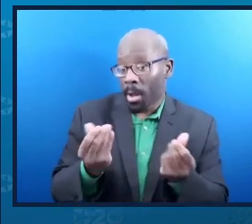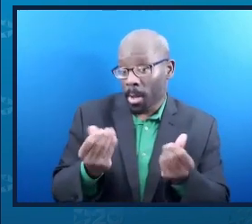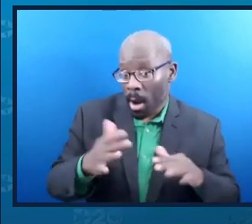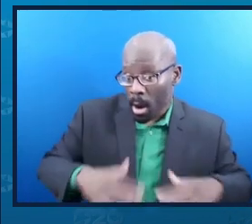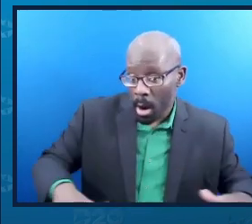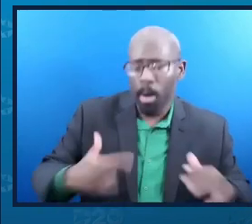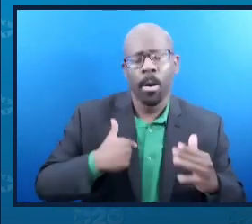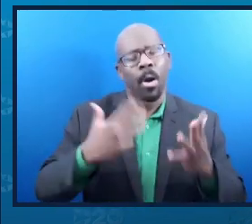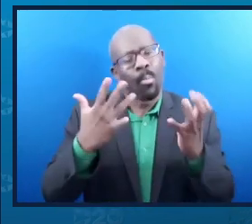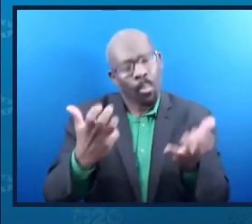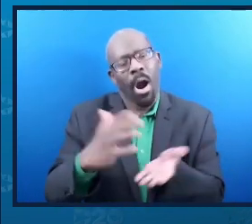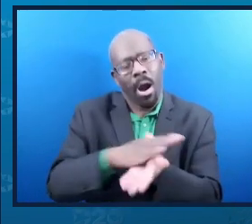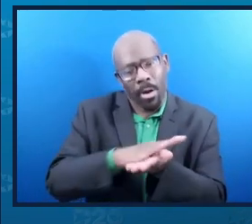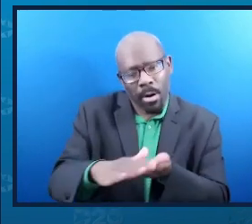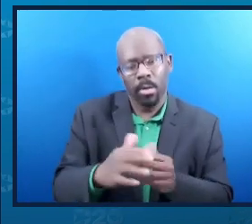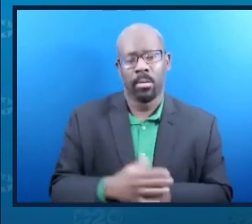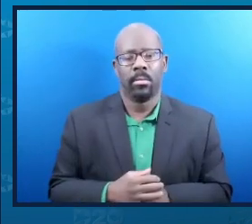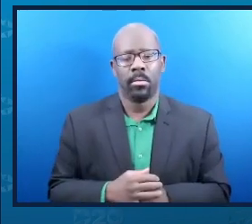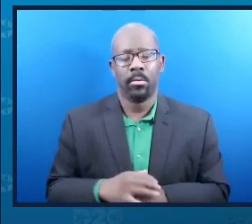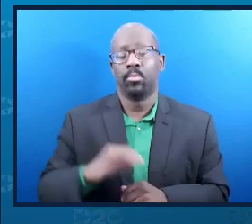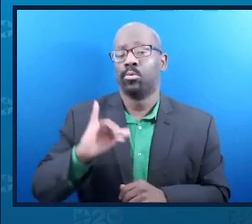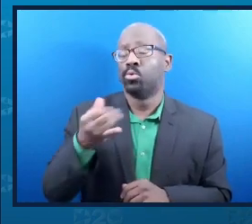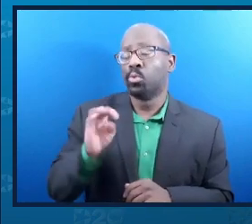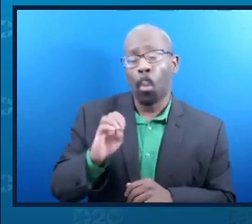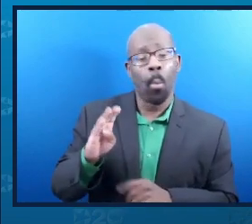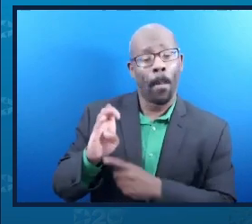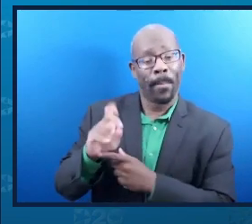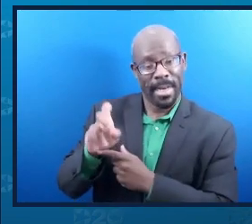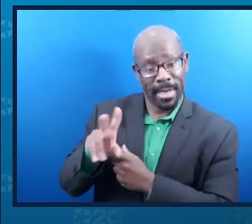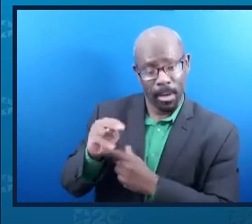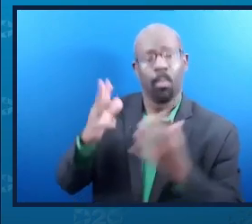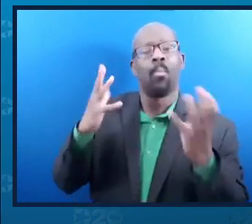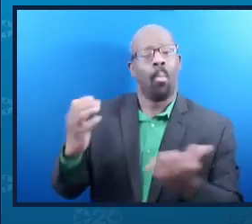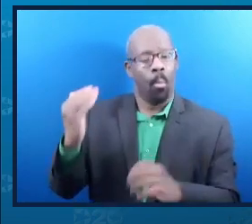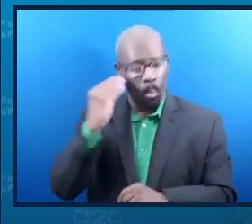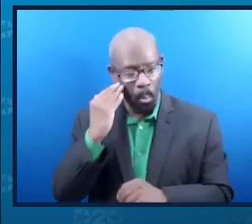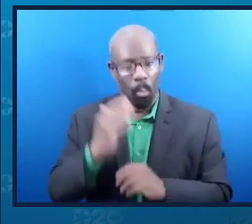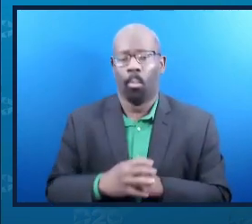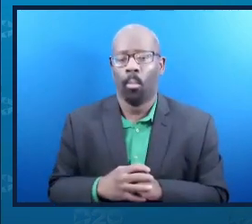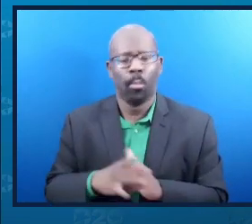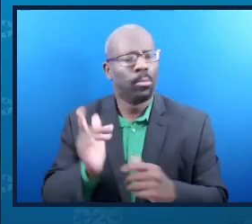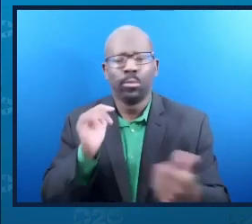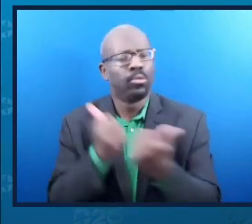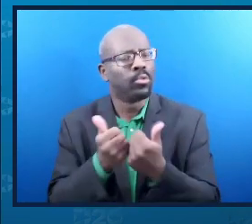TRANSFORMATIVE. HE KNOWS THAT SAVING THE PLANET IS NOT A CHALLENGE TO OVERCOME.